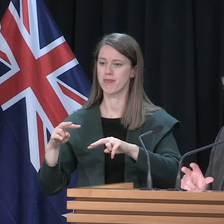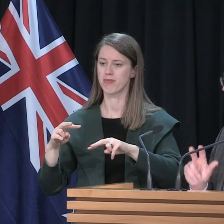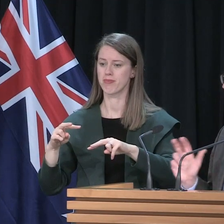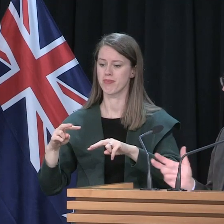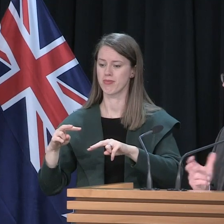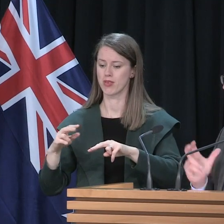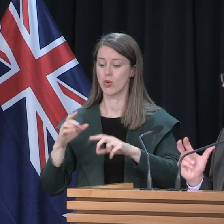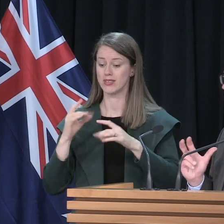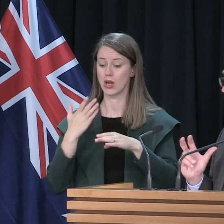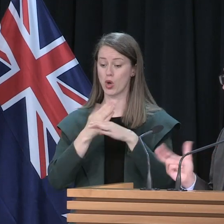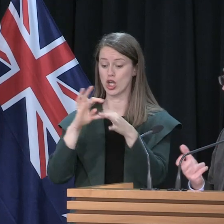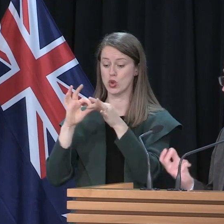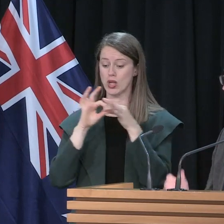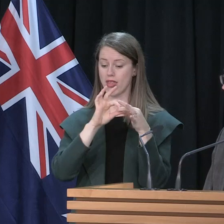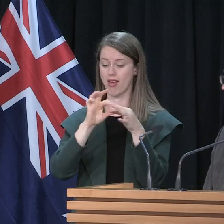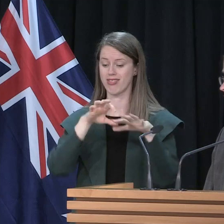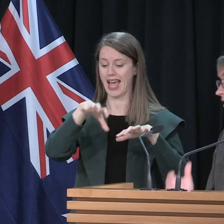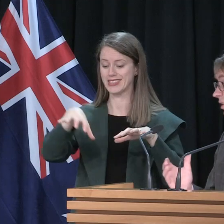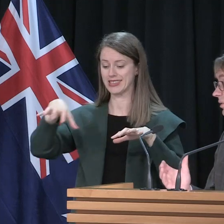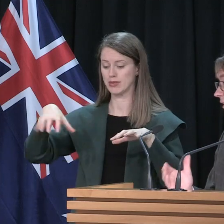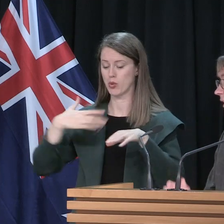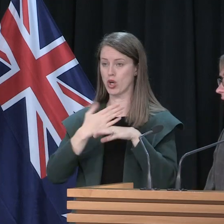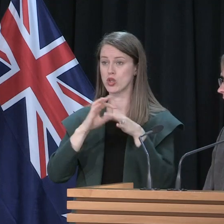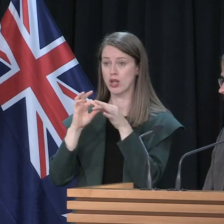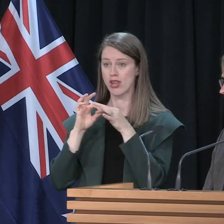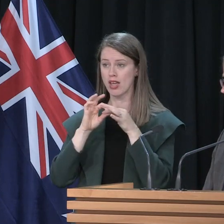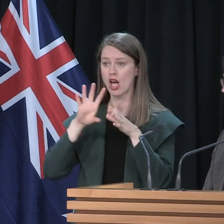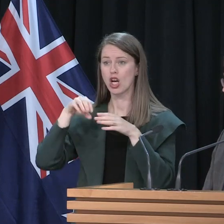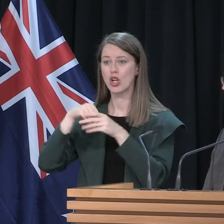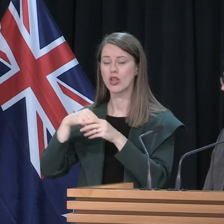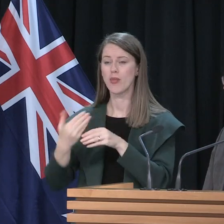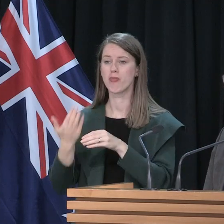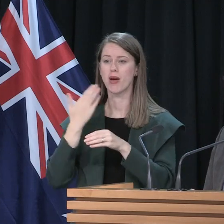think from a health perspective and from the ways we have started working